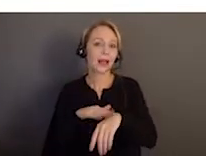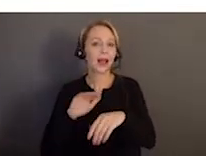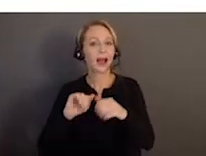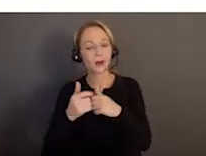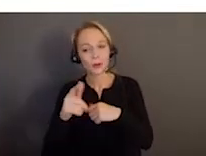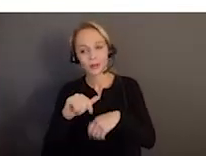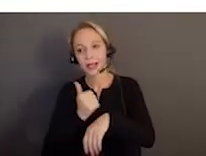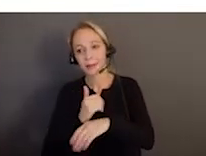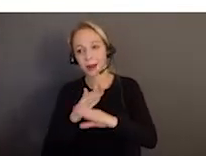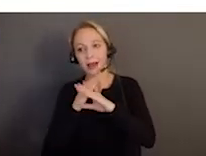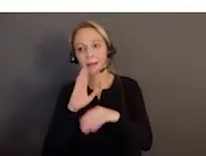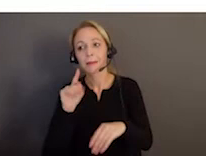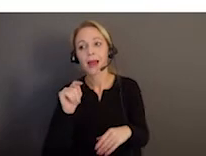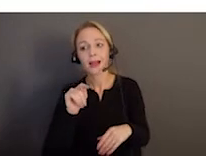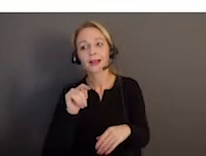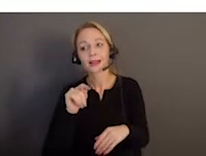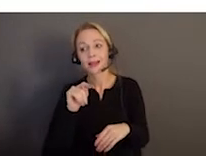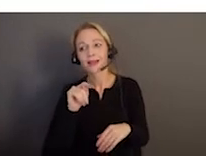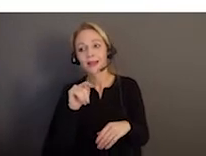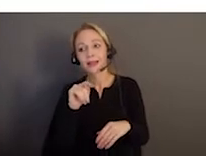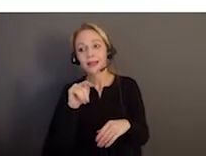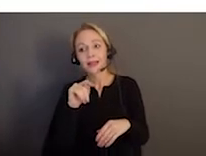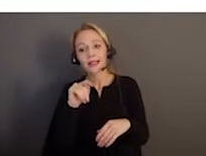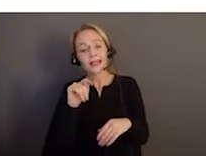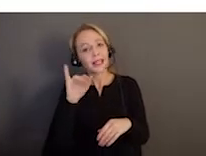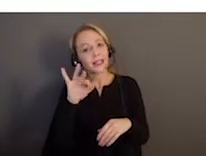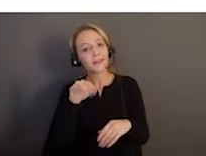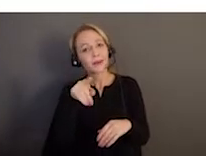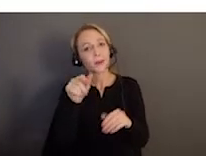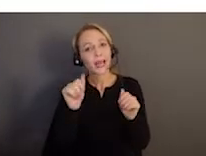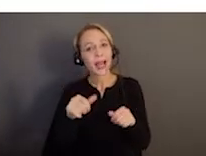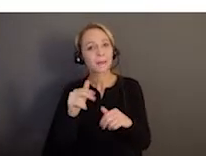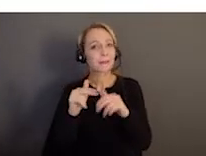FLOW MAY STOP DEPENDING ON HOW YOU SET UP BLOCKING.